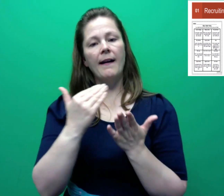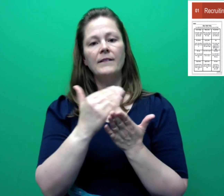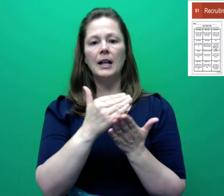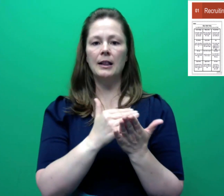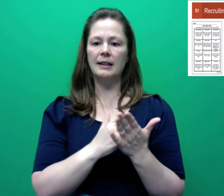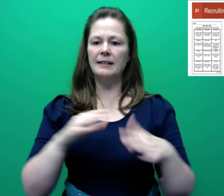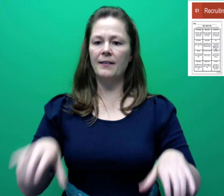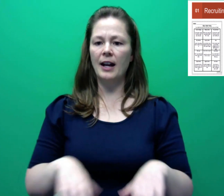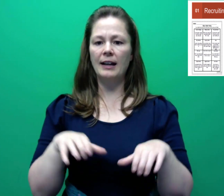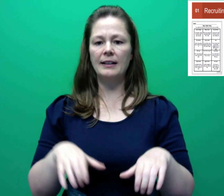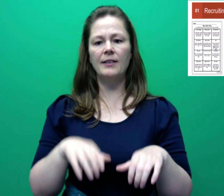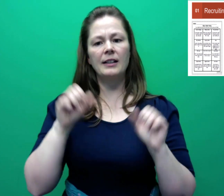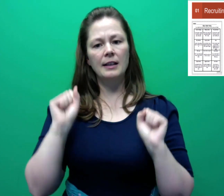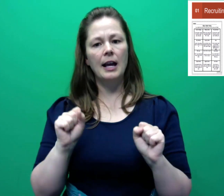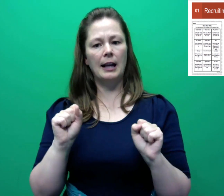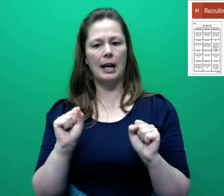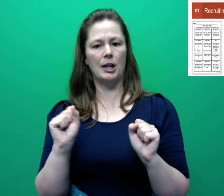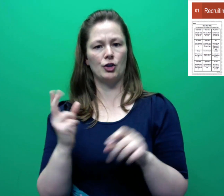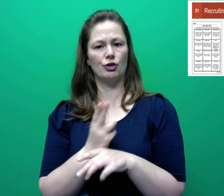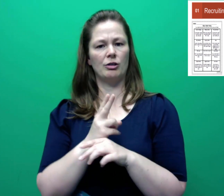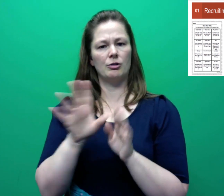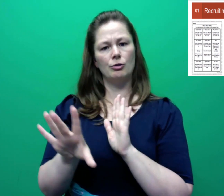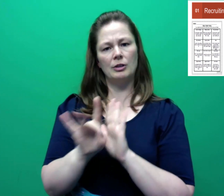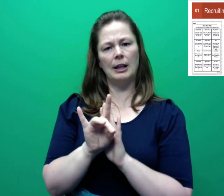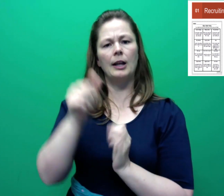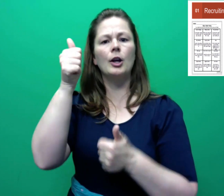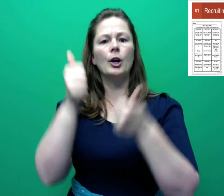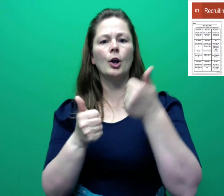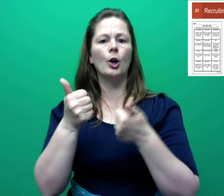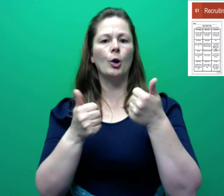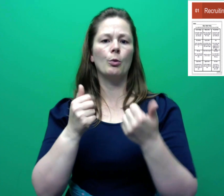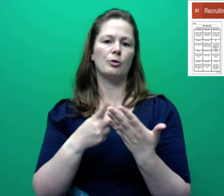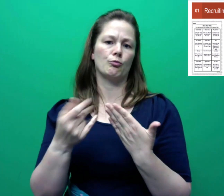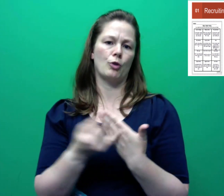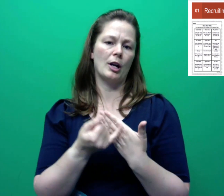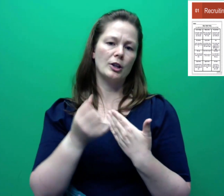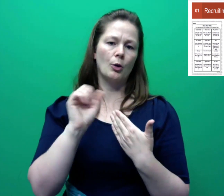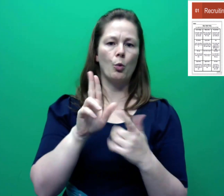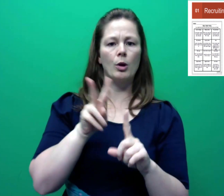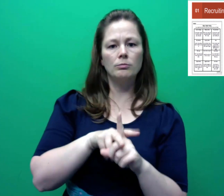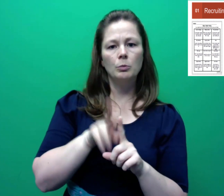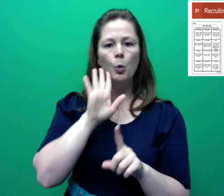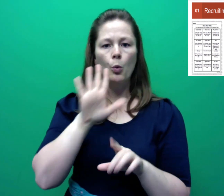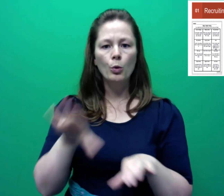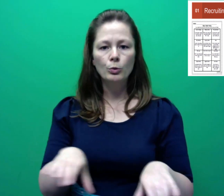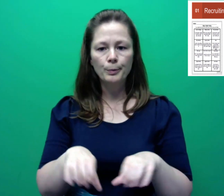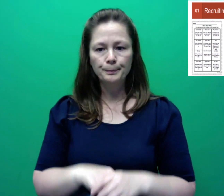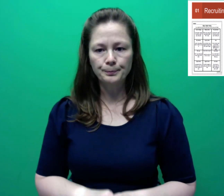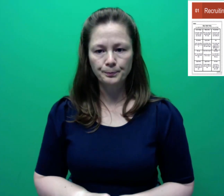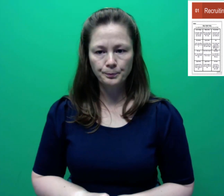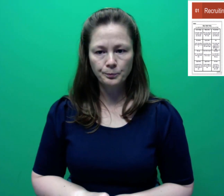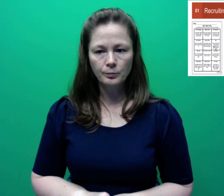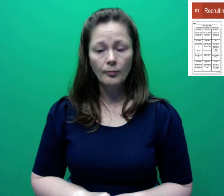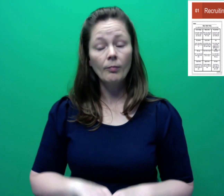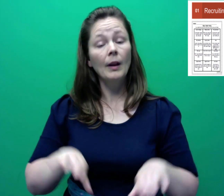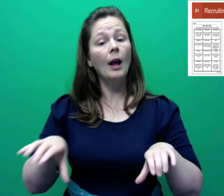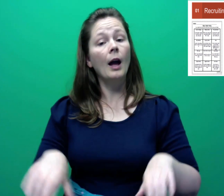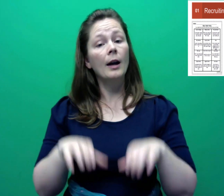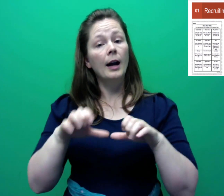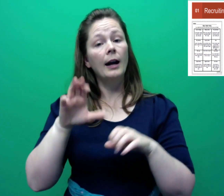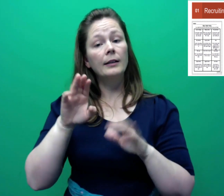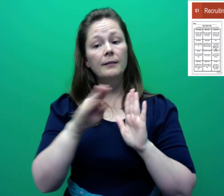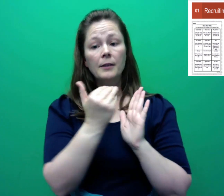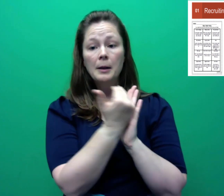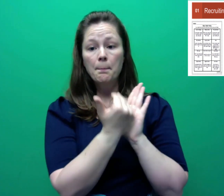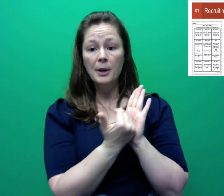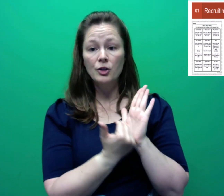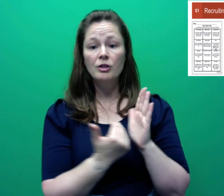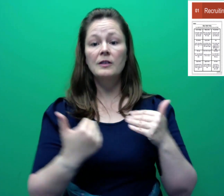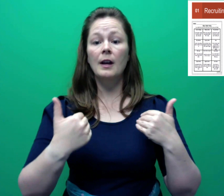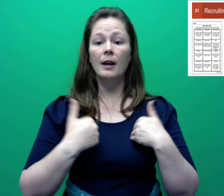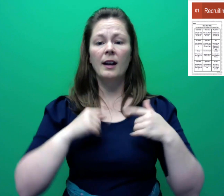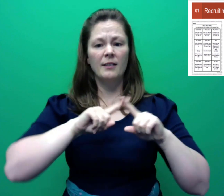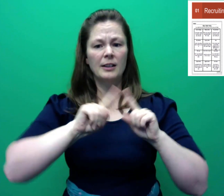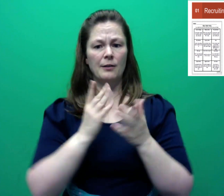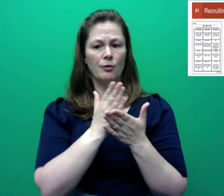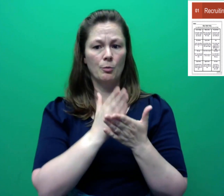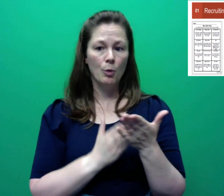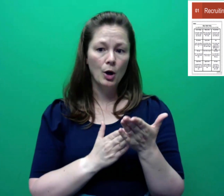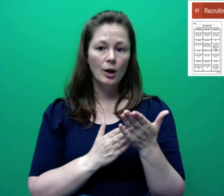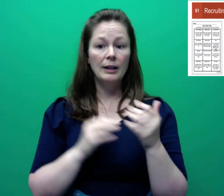are given a list of activities that they use to select their work activity. Menus